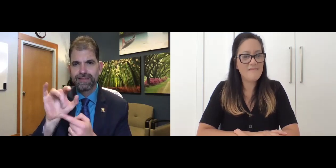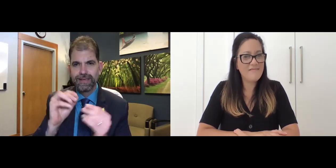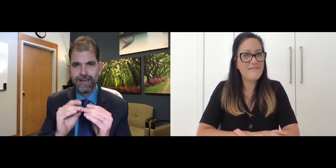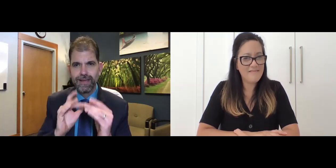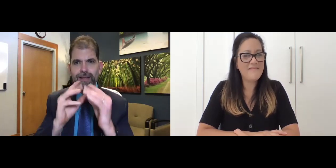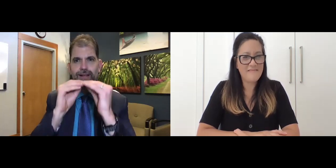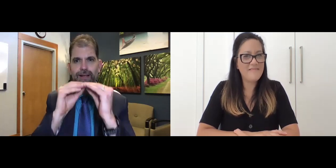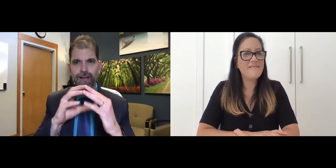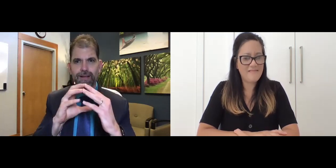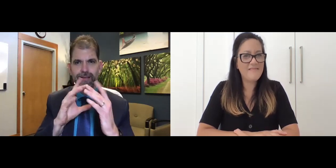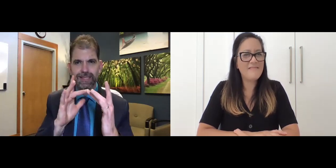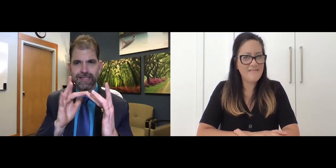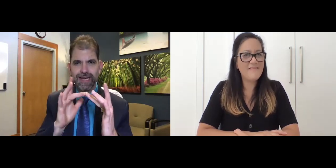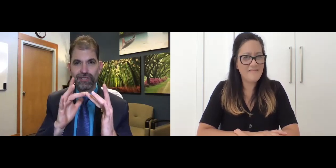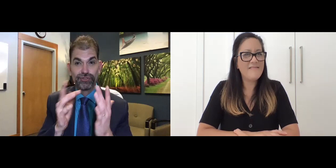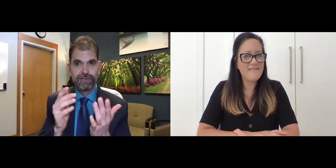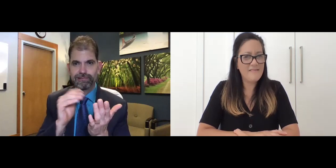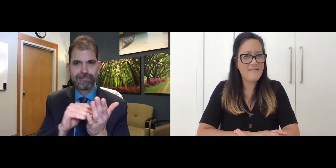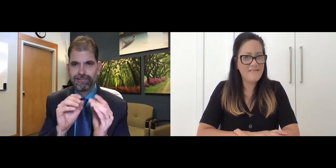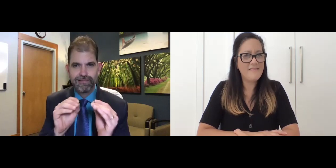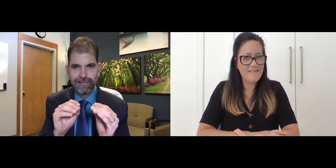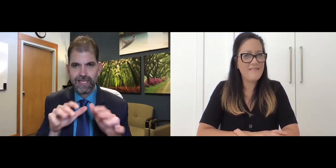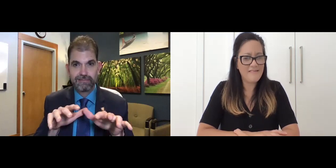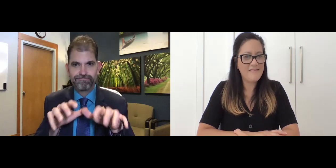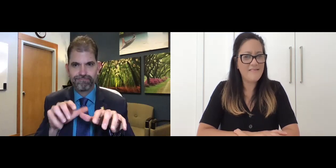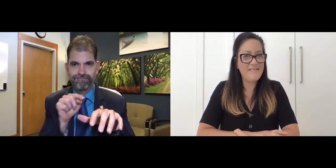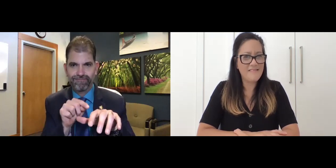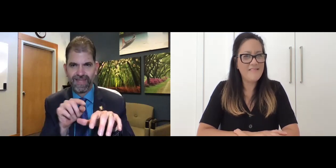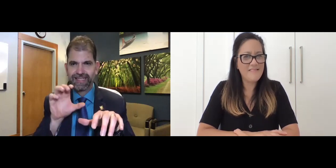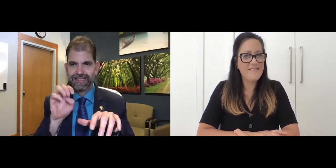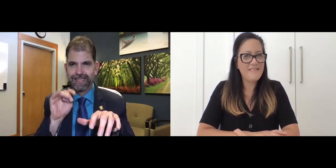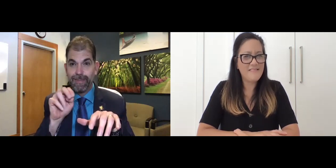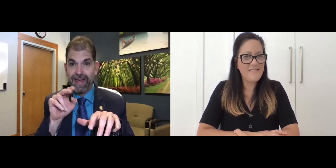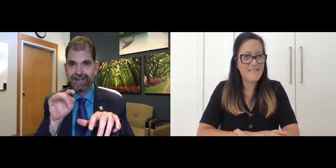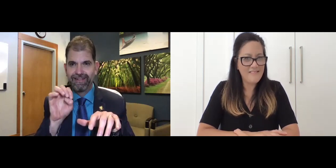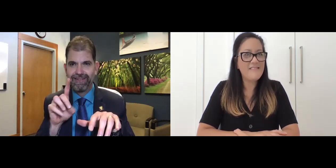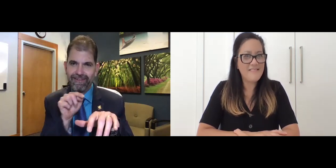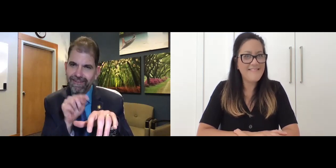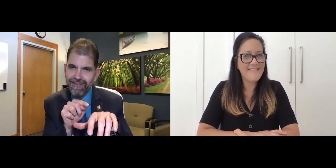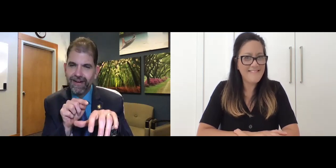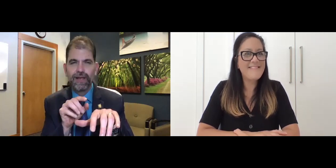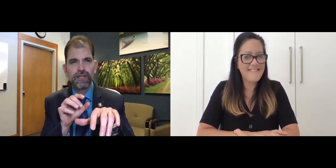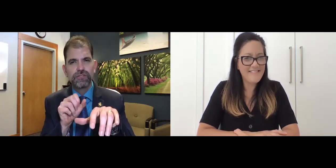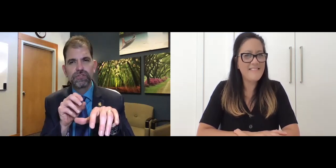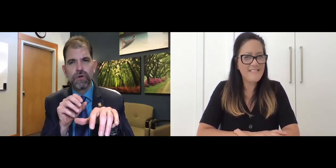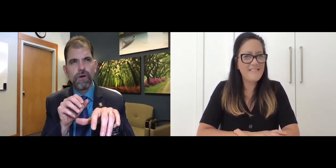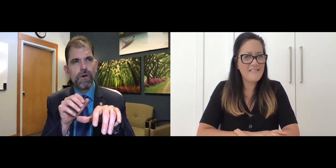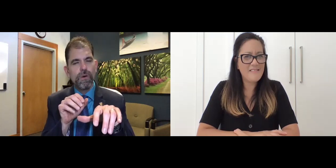So that neuroplasticity tends to shift and it's cemented